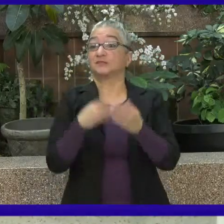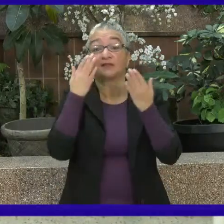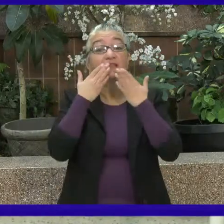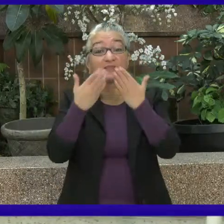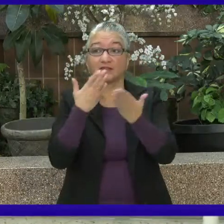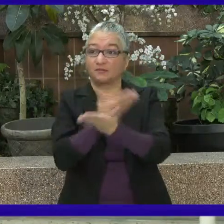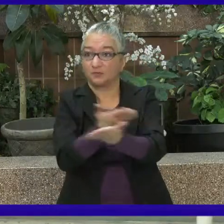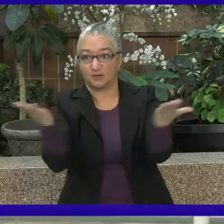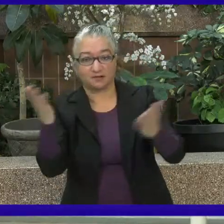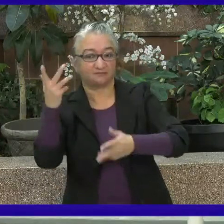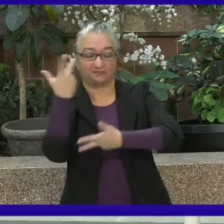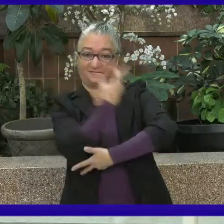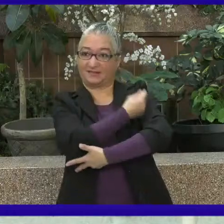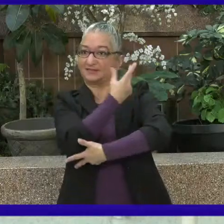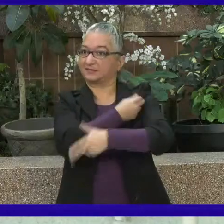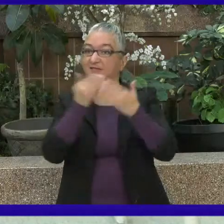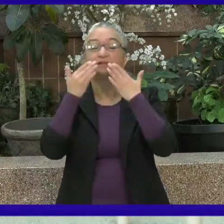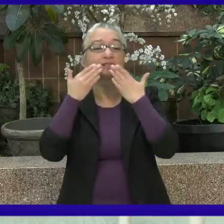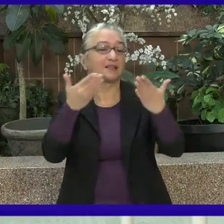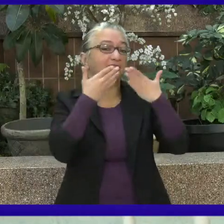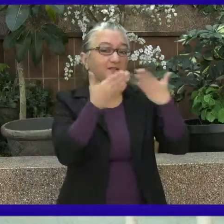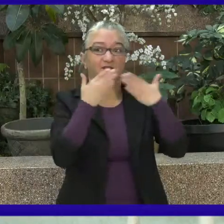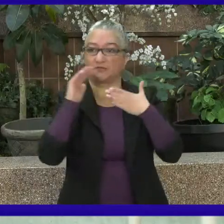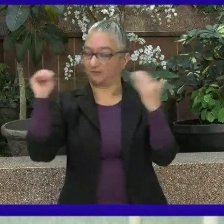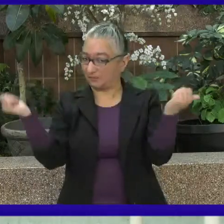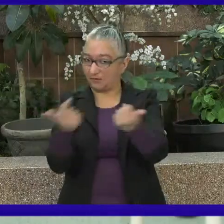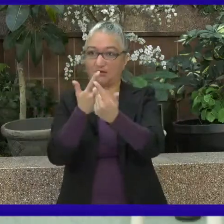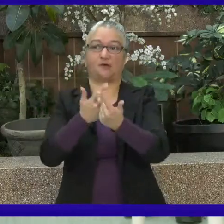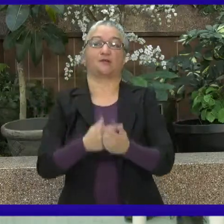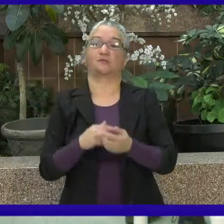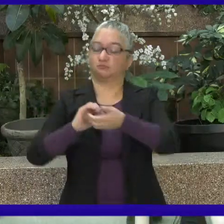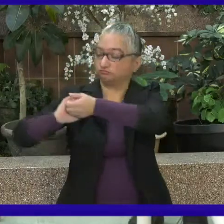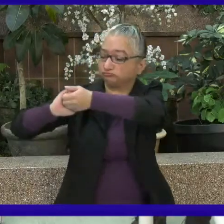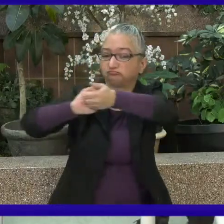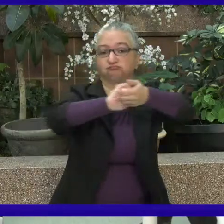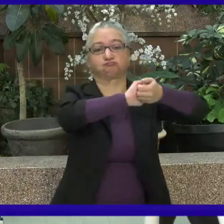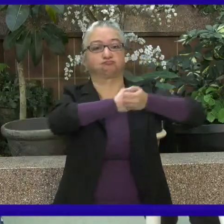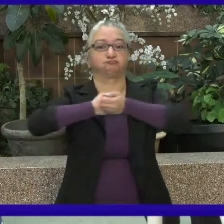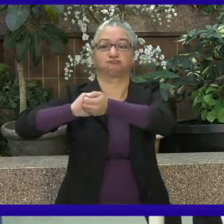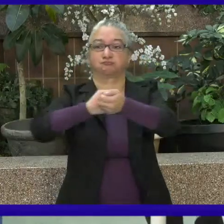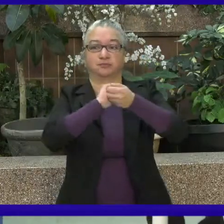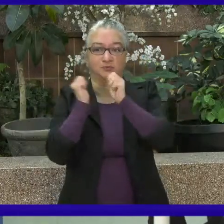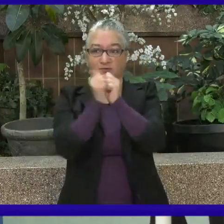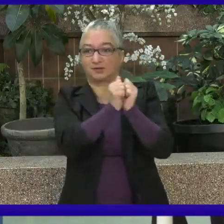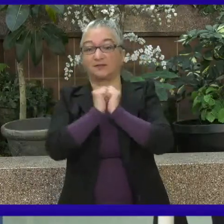your cooperation with the protect mb campaign is creating a better future for all manitobans